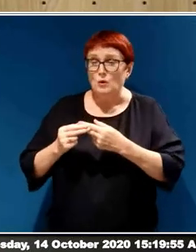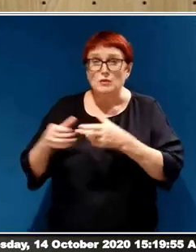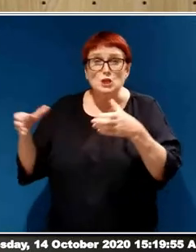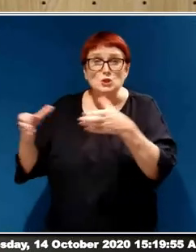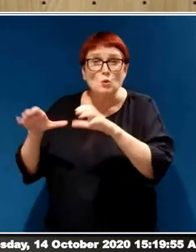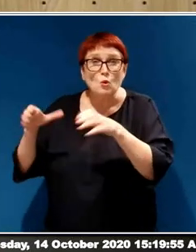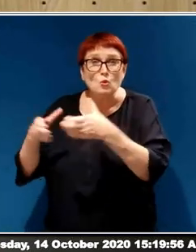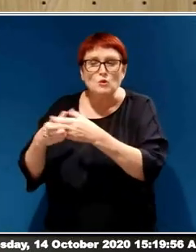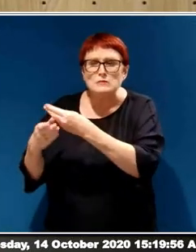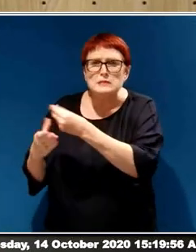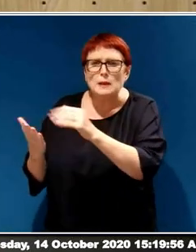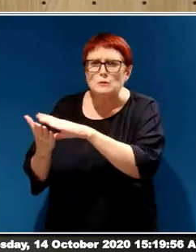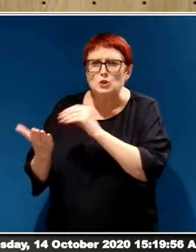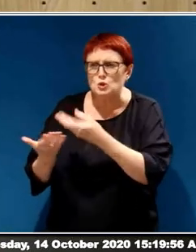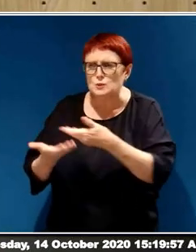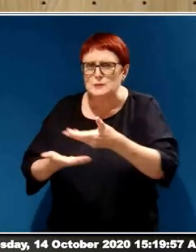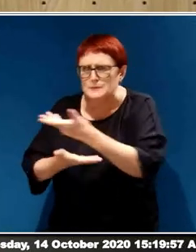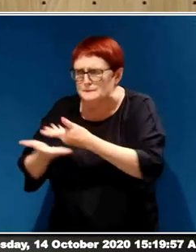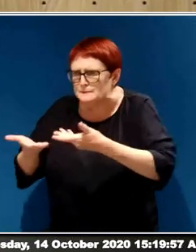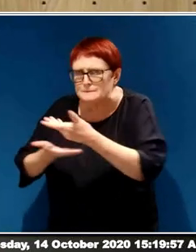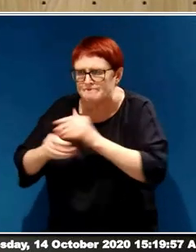understand what they've learnt through the novel.